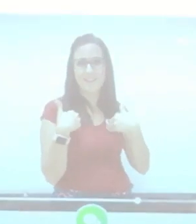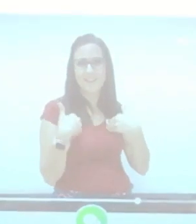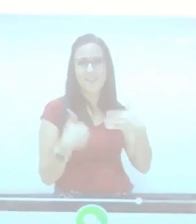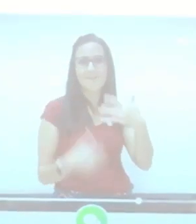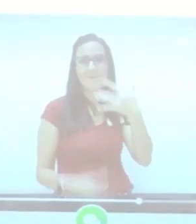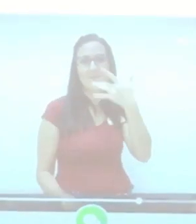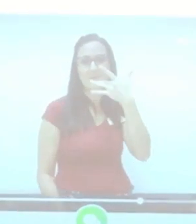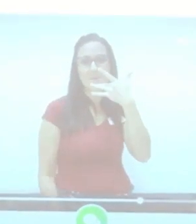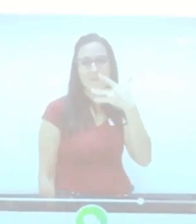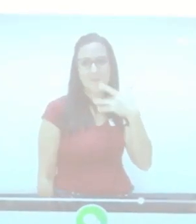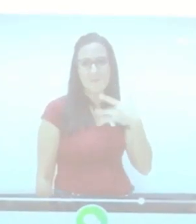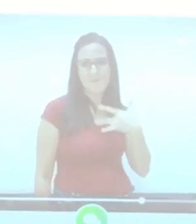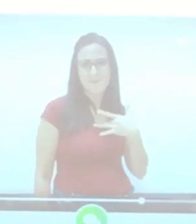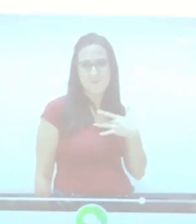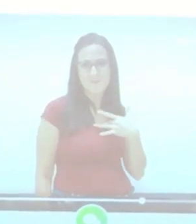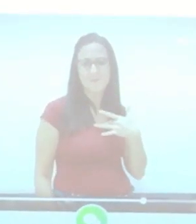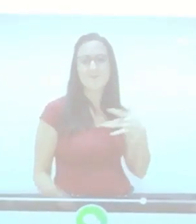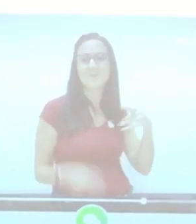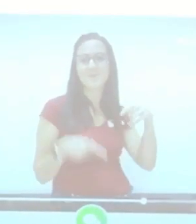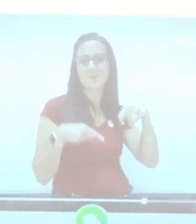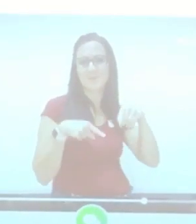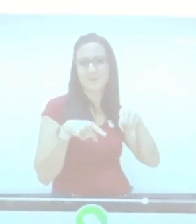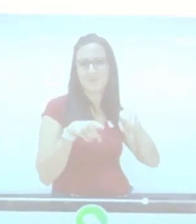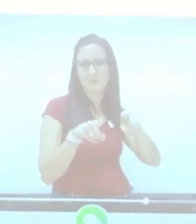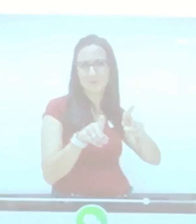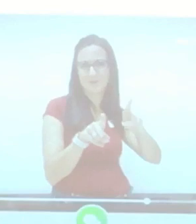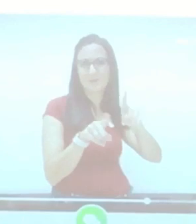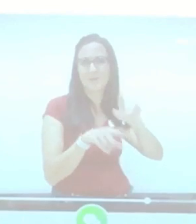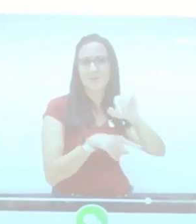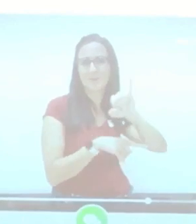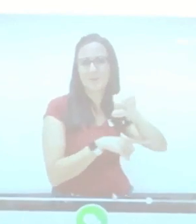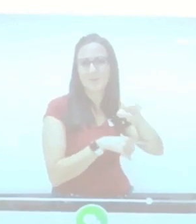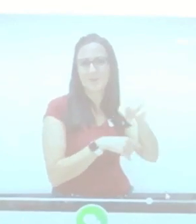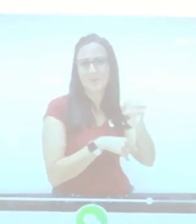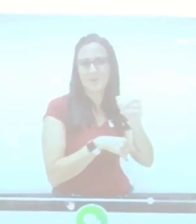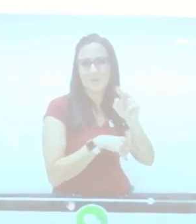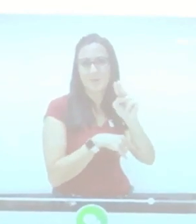Right... yes so it was like a rhetorical question. Good..